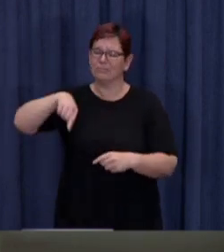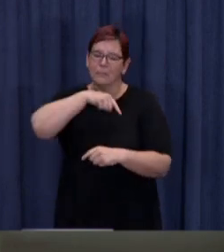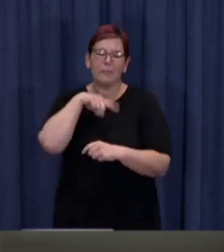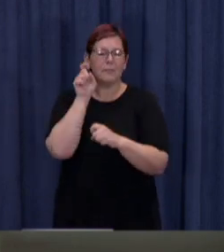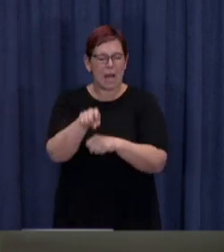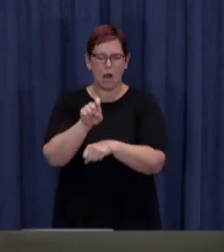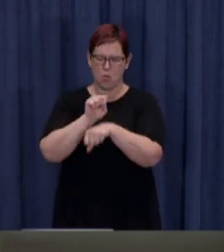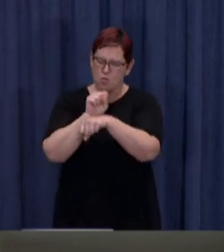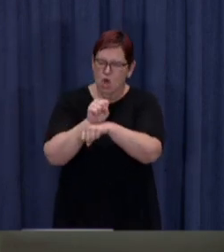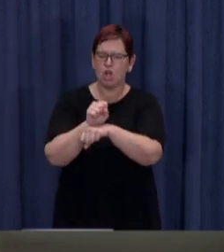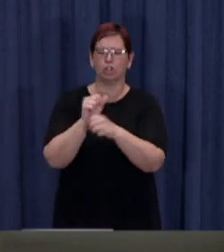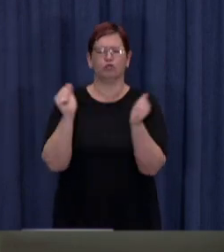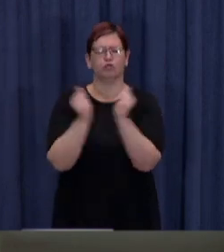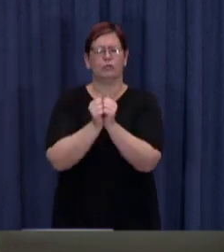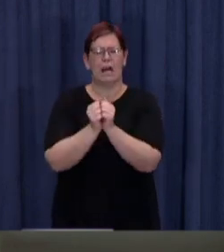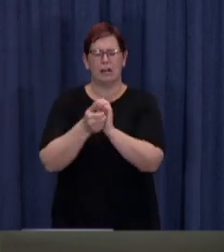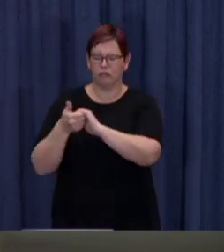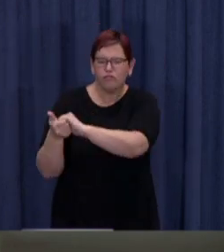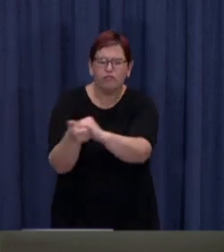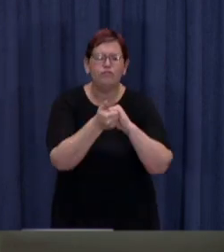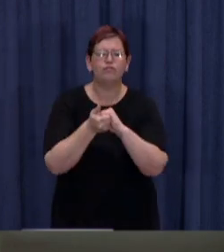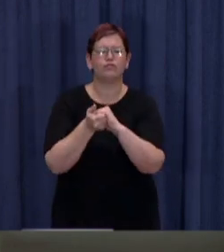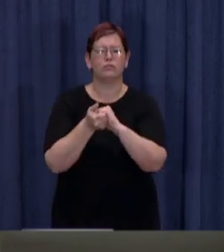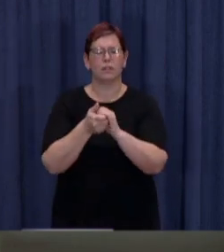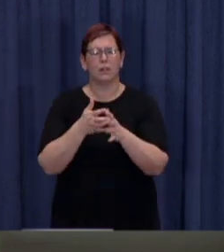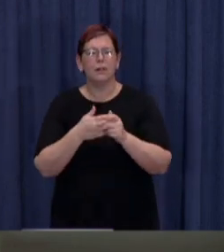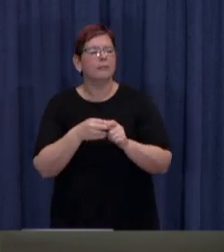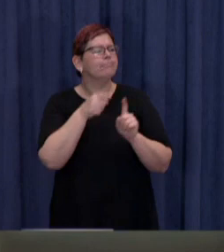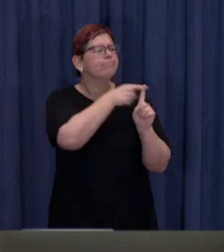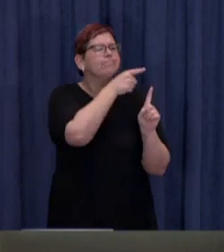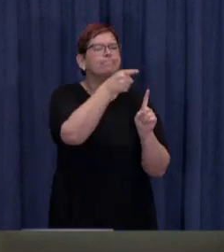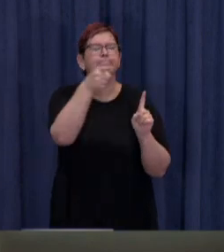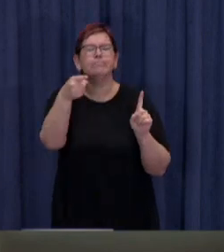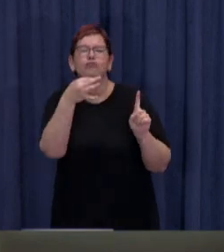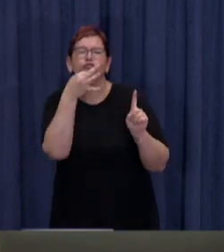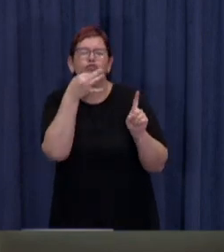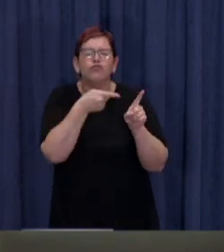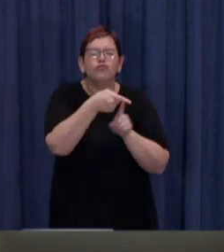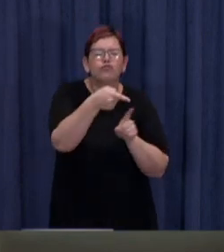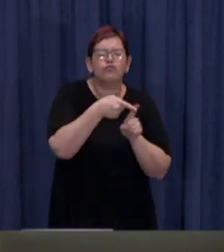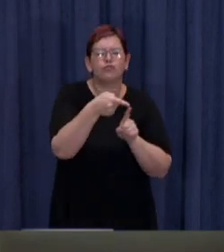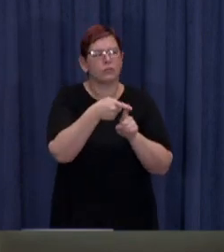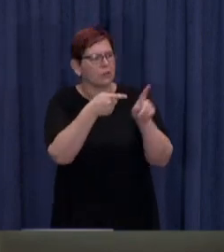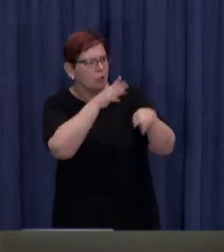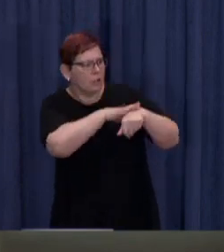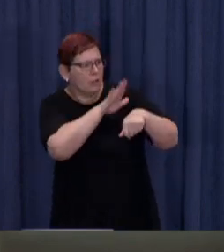health experts we have to take action all together and now this decision was